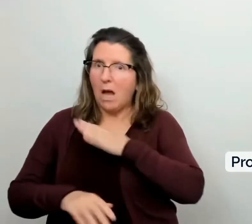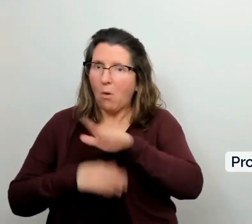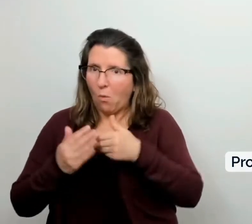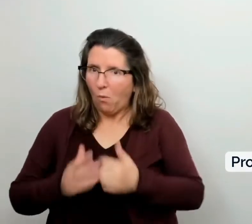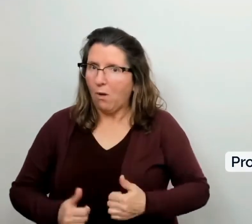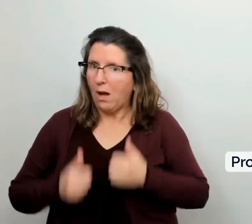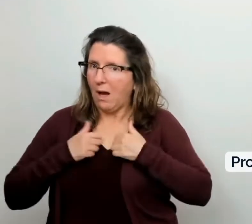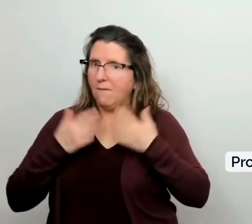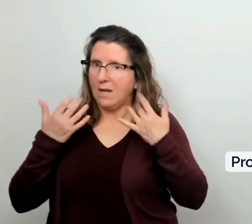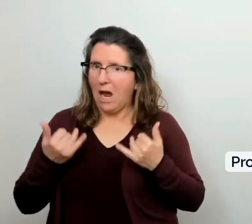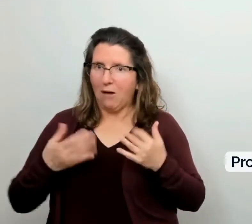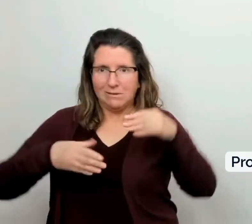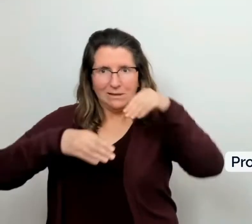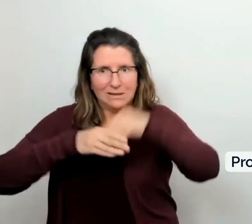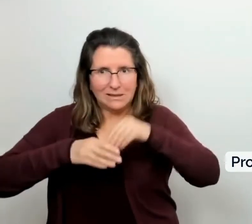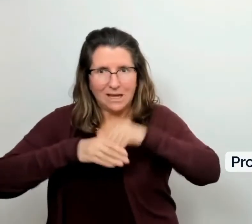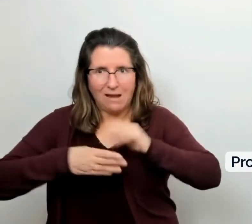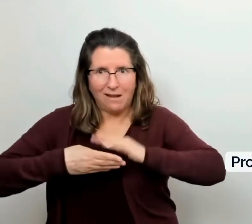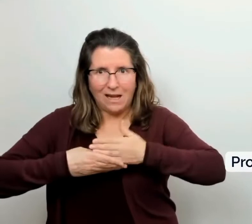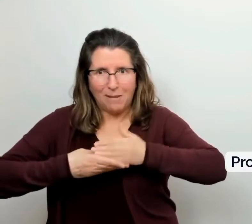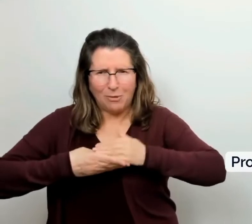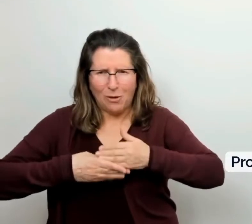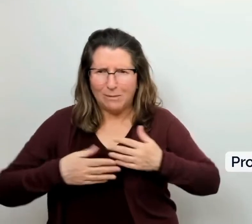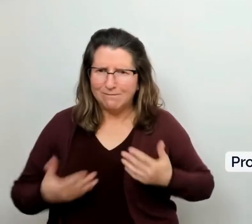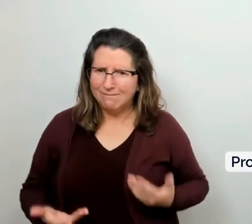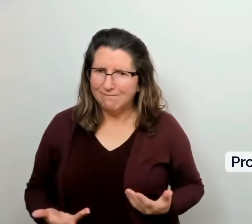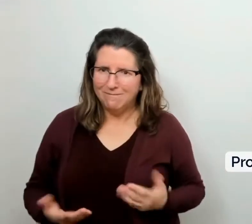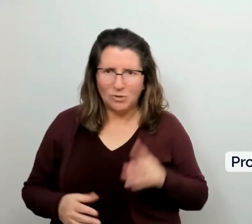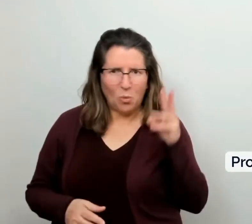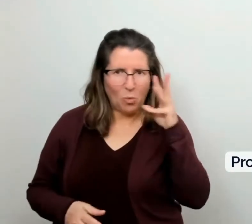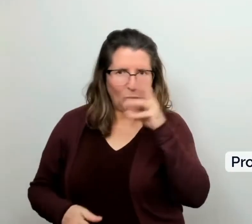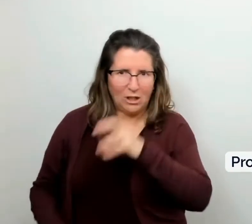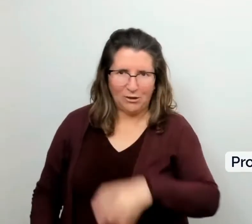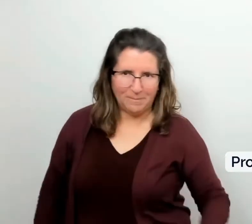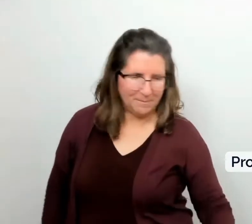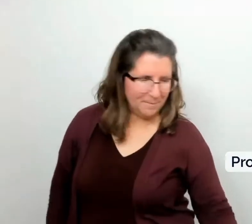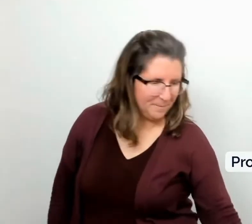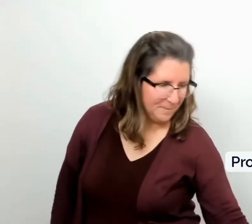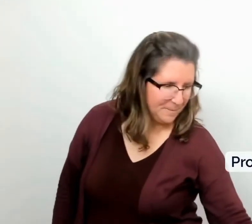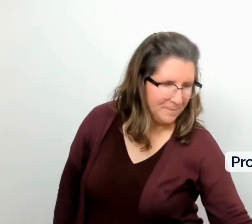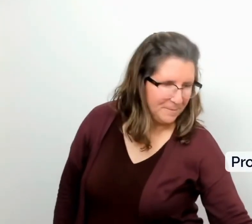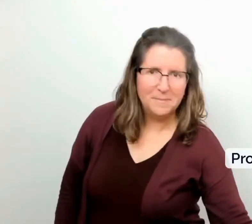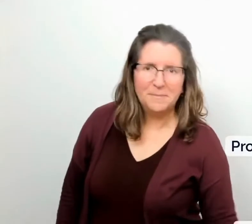And I bet most of our lives are in our laptops. So weird!